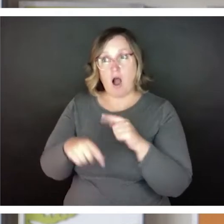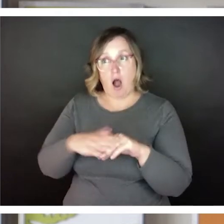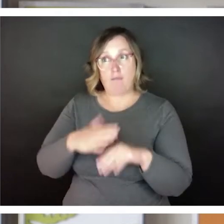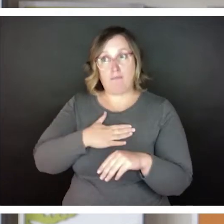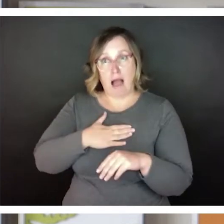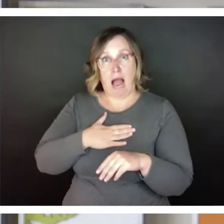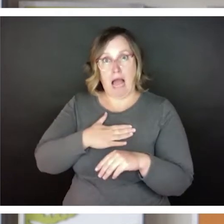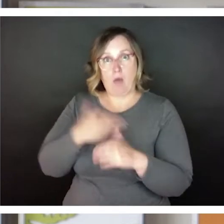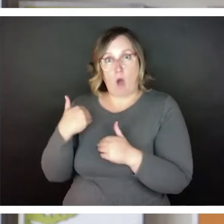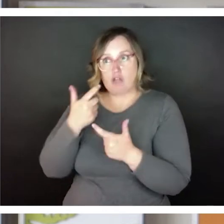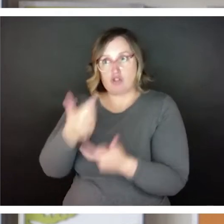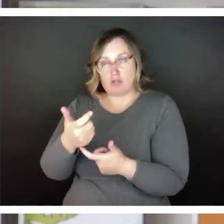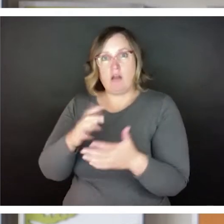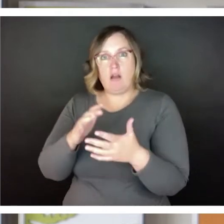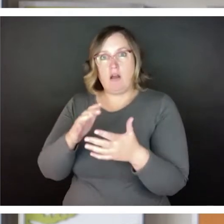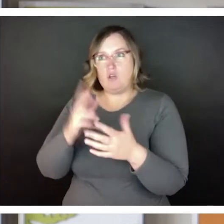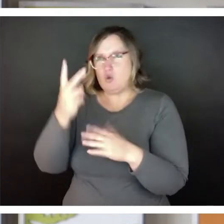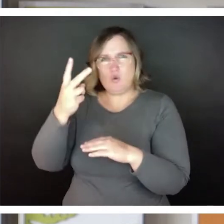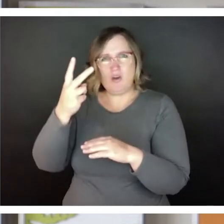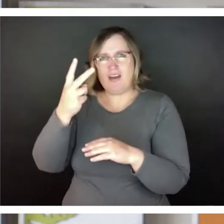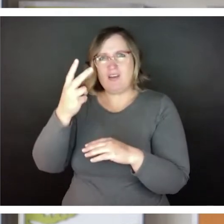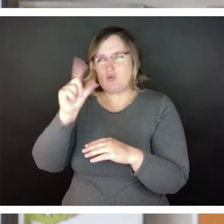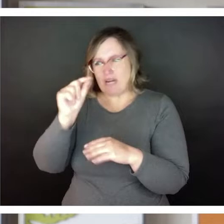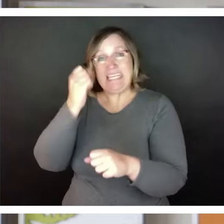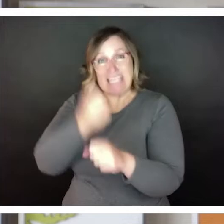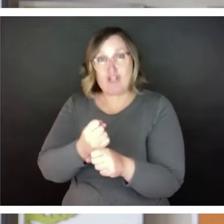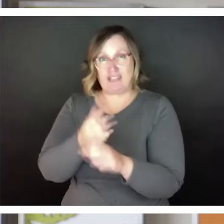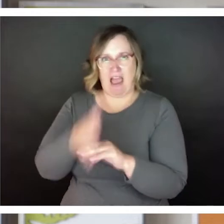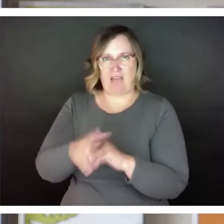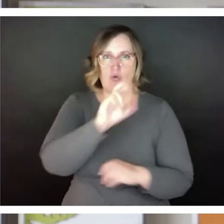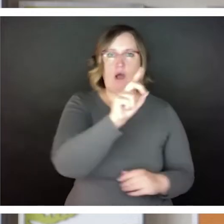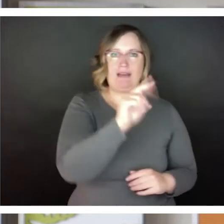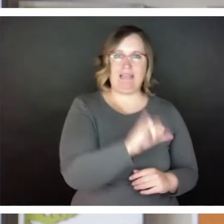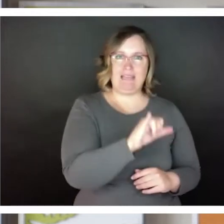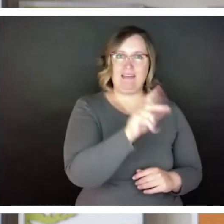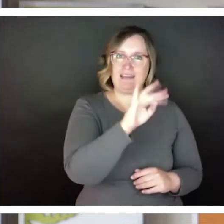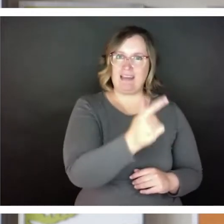some two decades after Rodney King. The senseless death of George Floyd and others